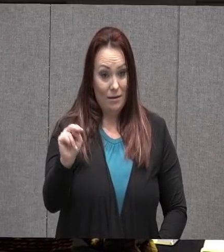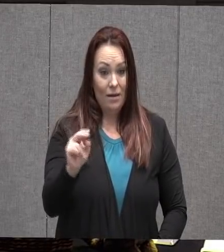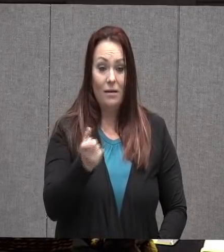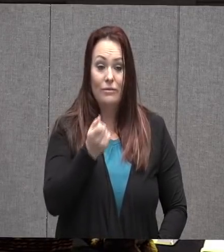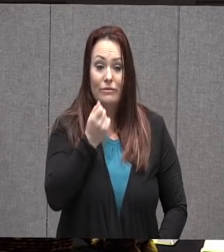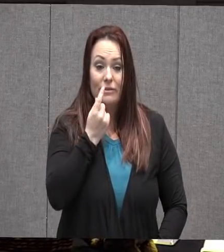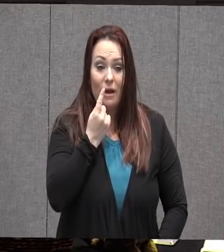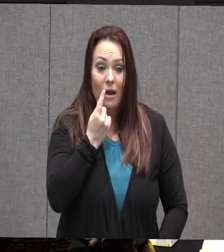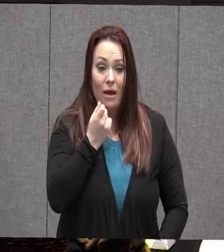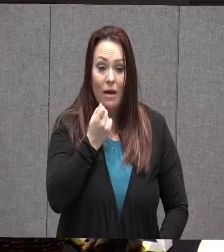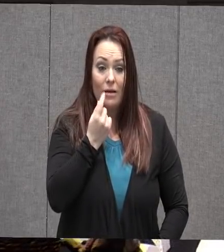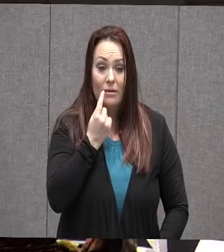Tuh, t.